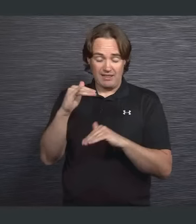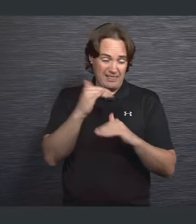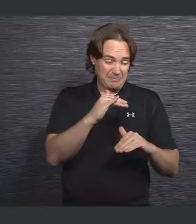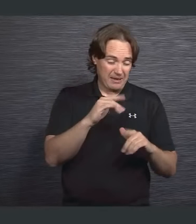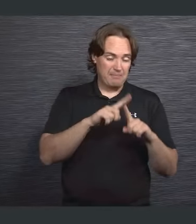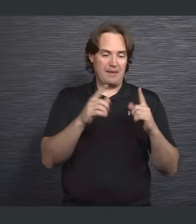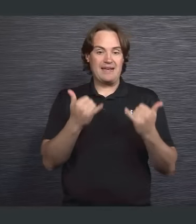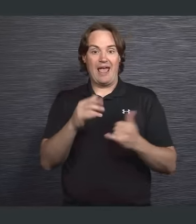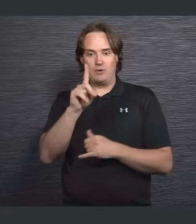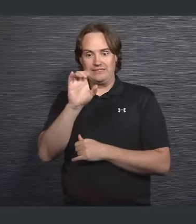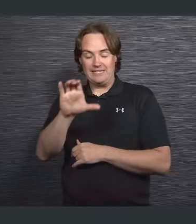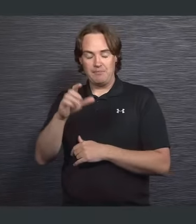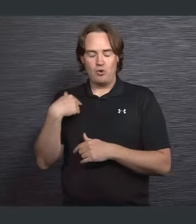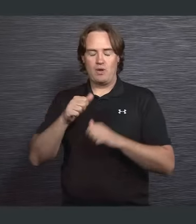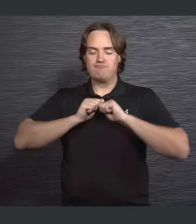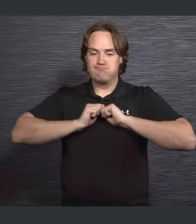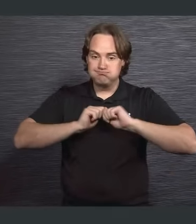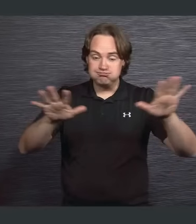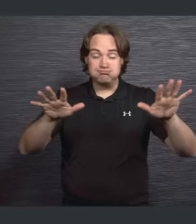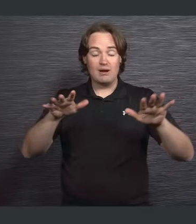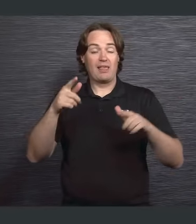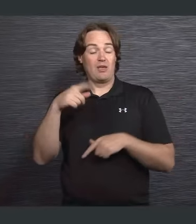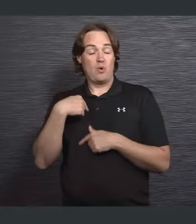ever for PS5 console sales and that we've now